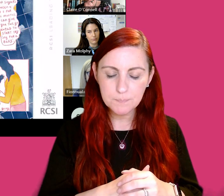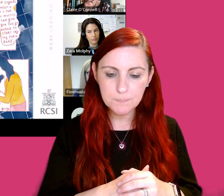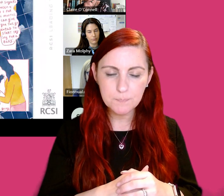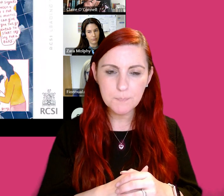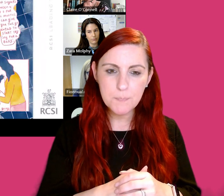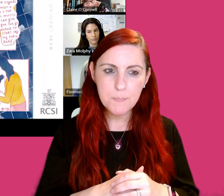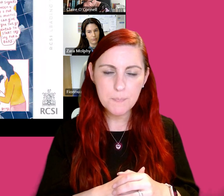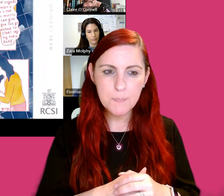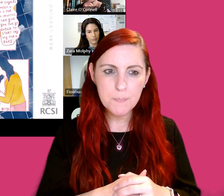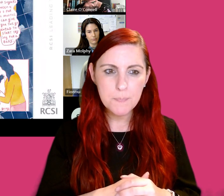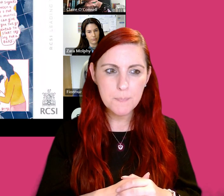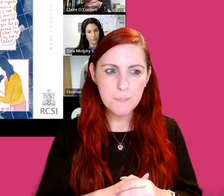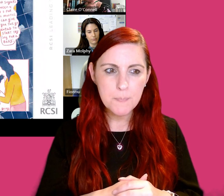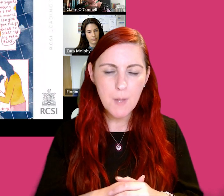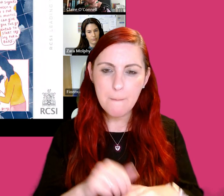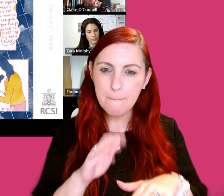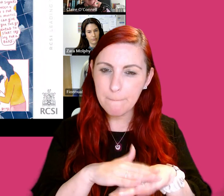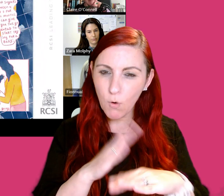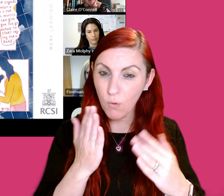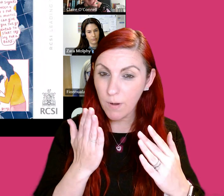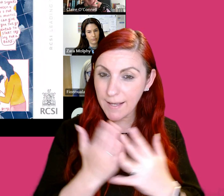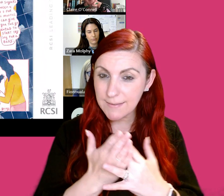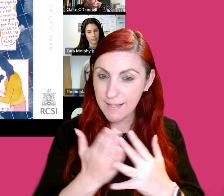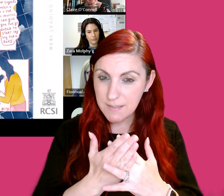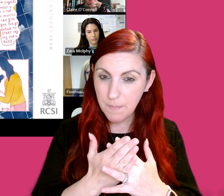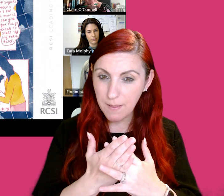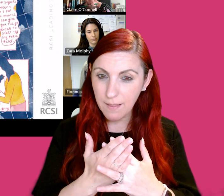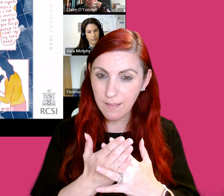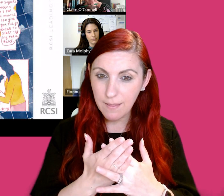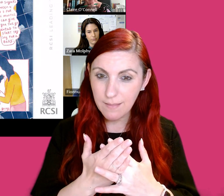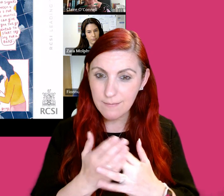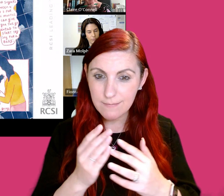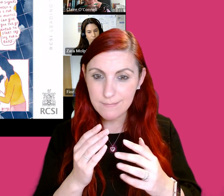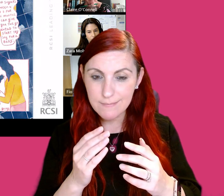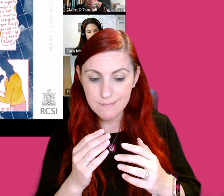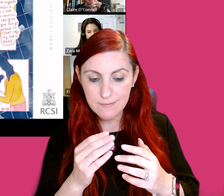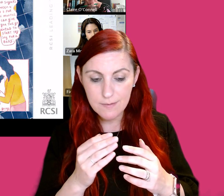more accessible and it transcend the language so even though there may be some patient that